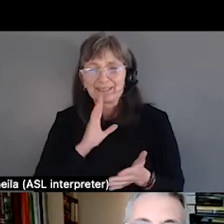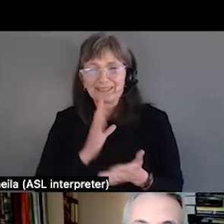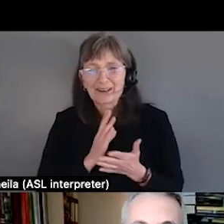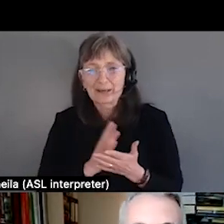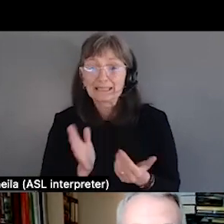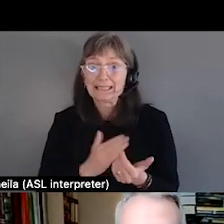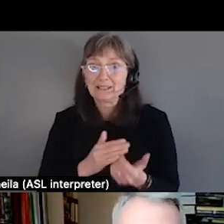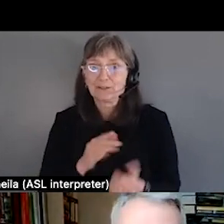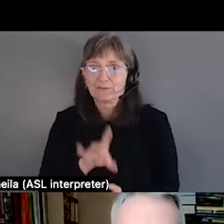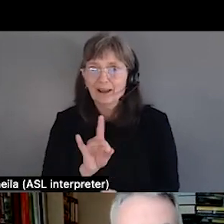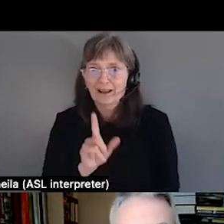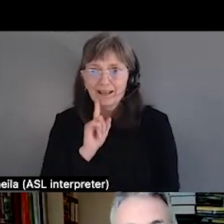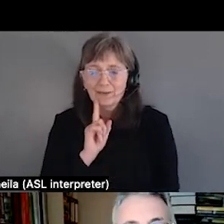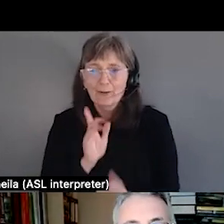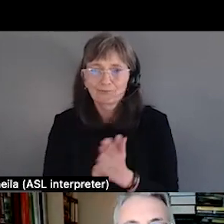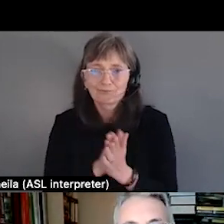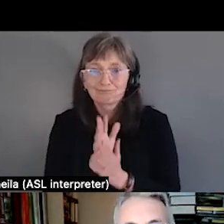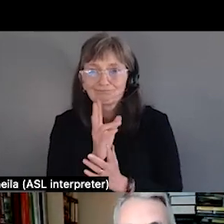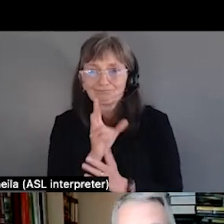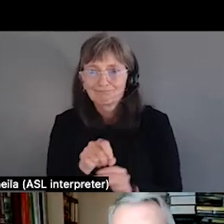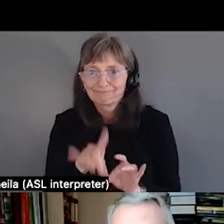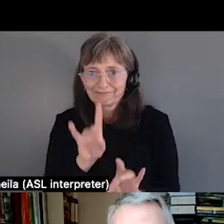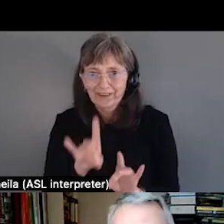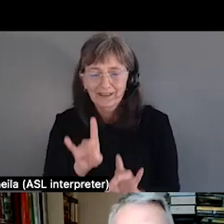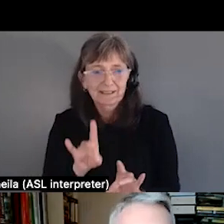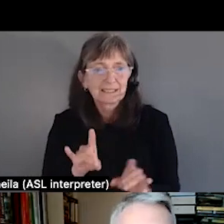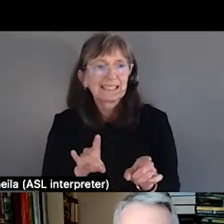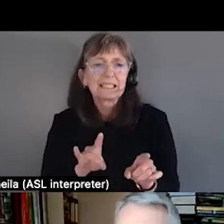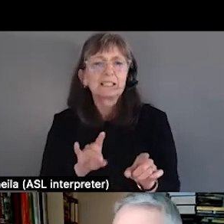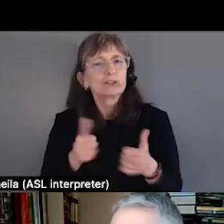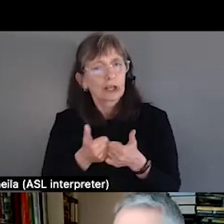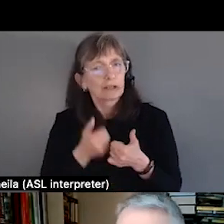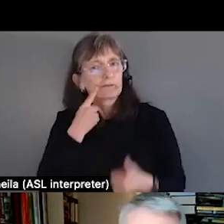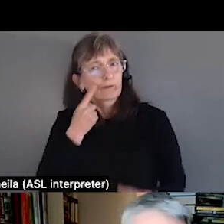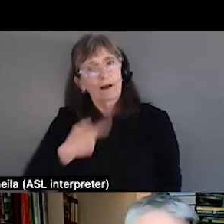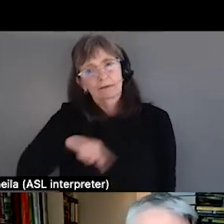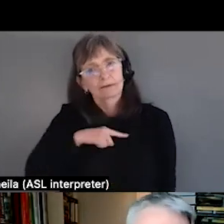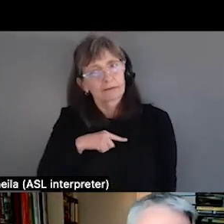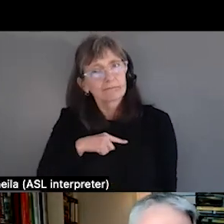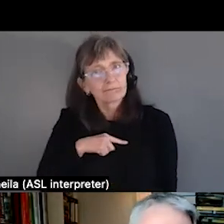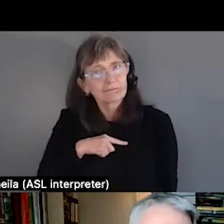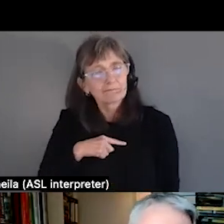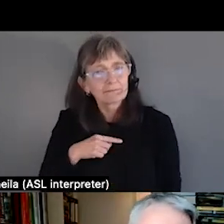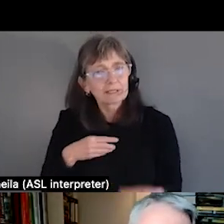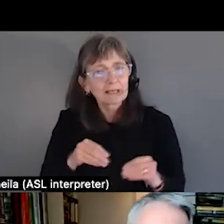this is a huge challenge for the book trade as a whole, whichever country you may be in,